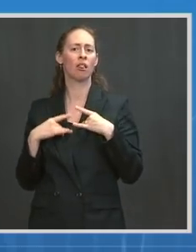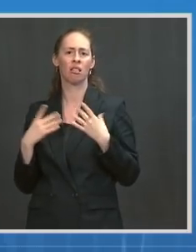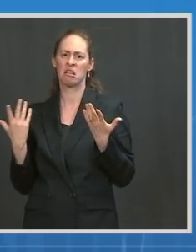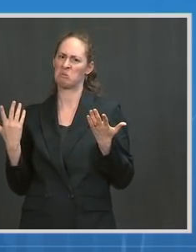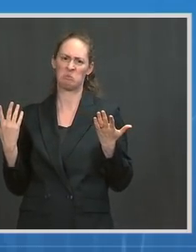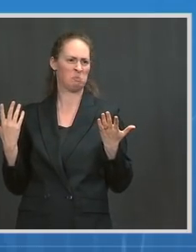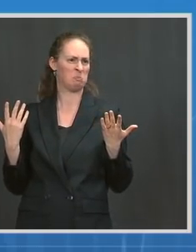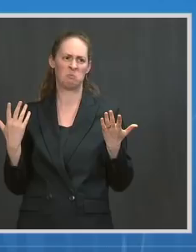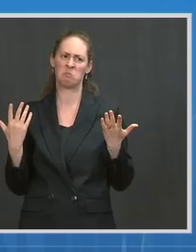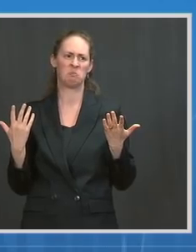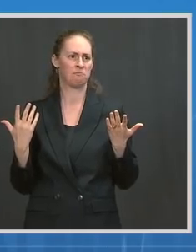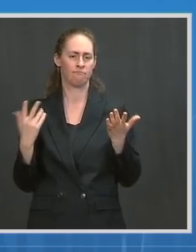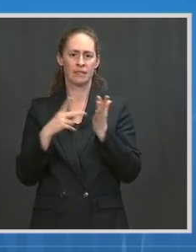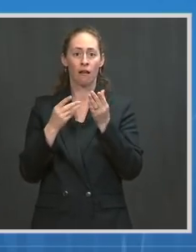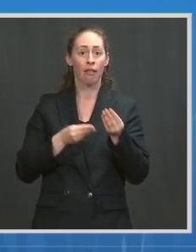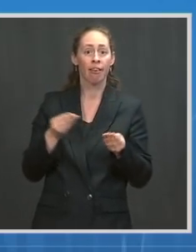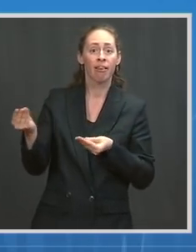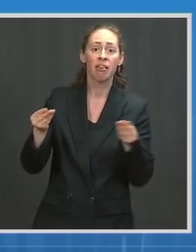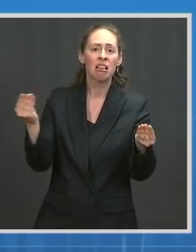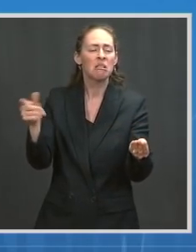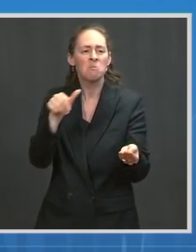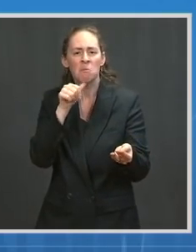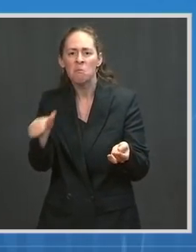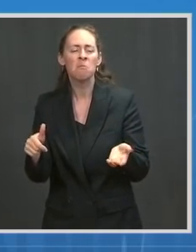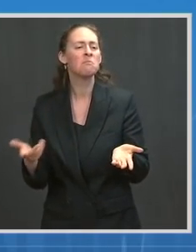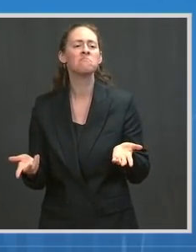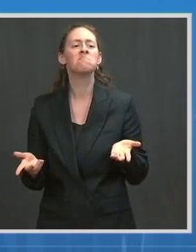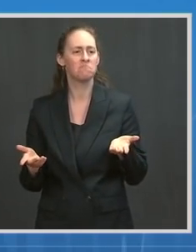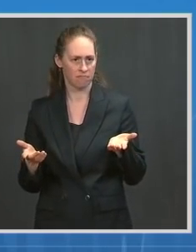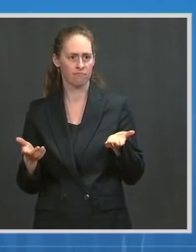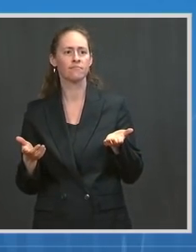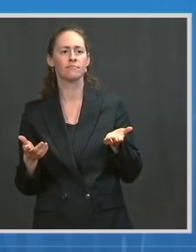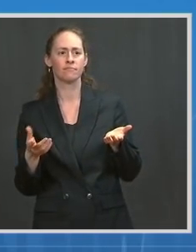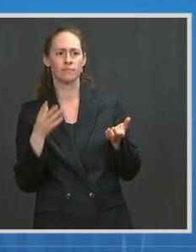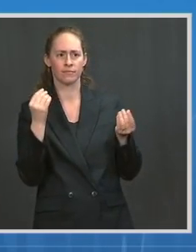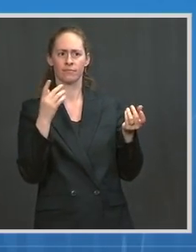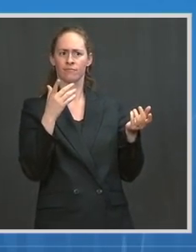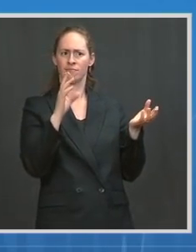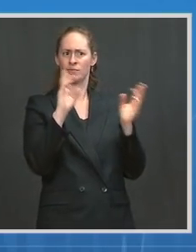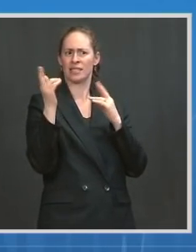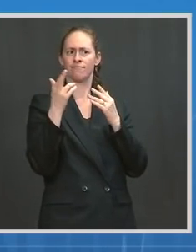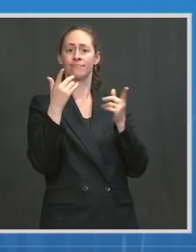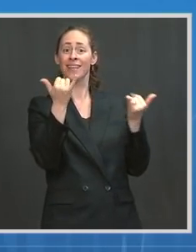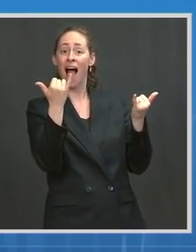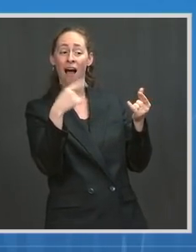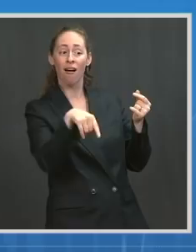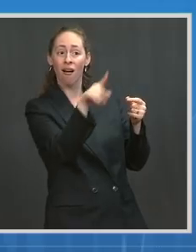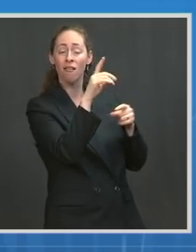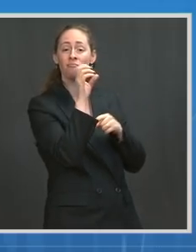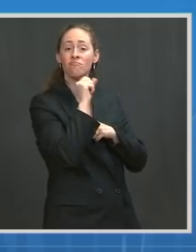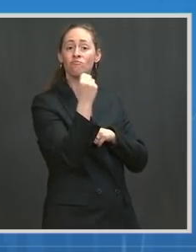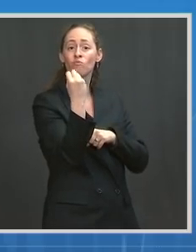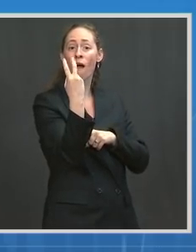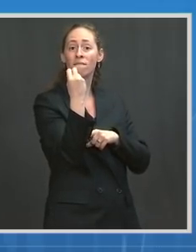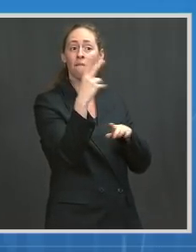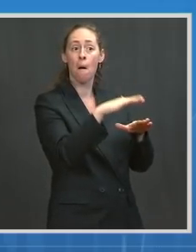combined with universal access to vaccines for those 12 and older -- today, CDC is updating our guidance